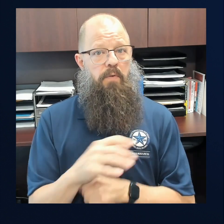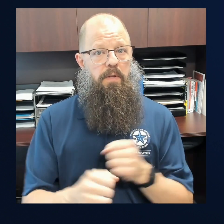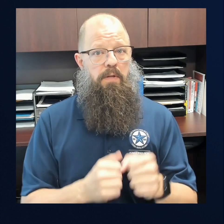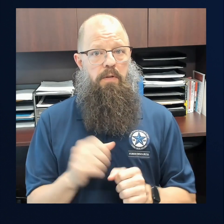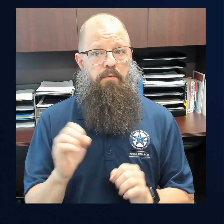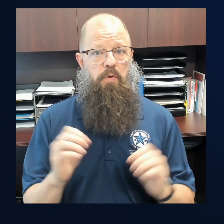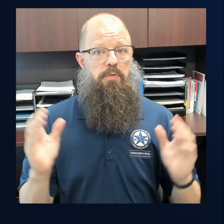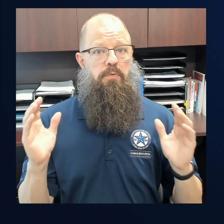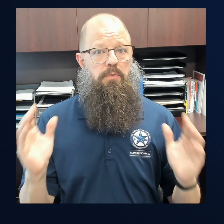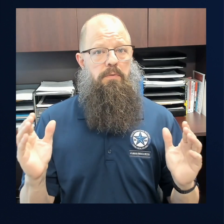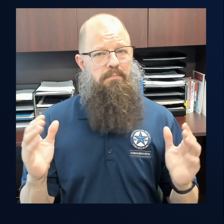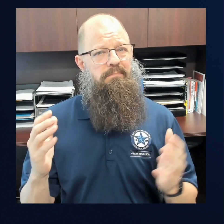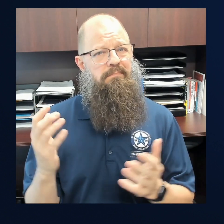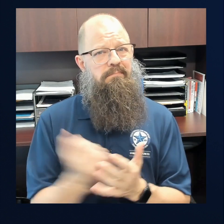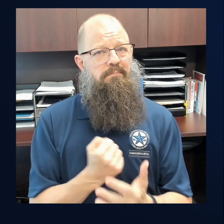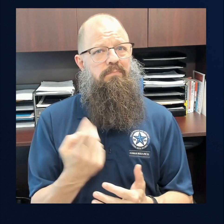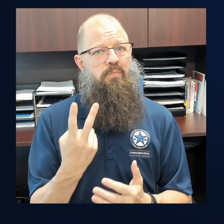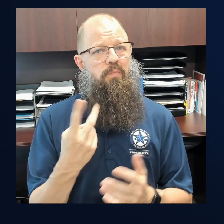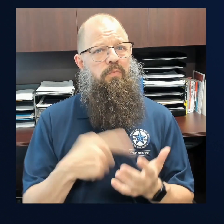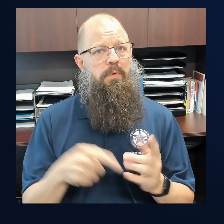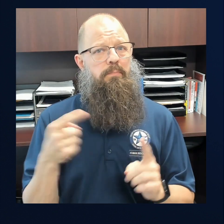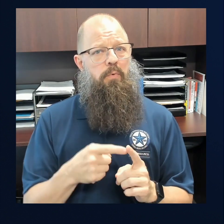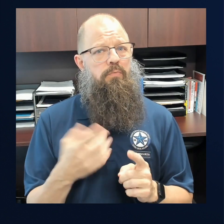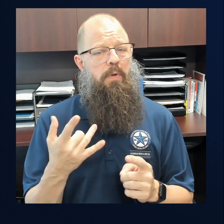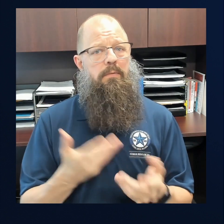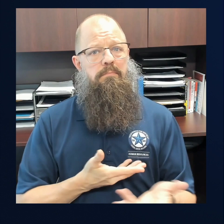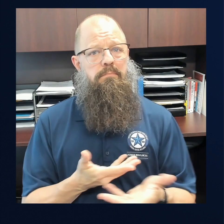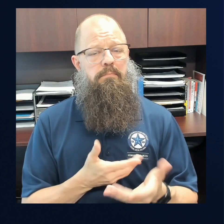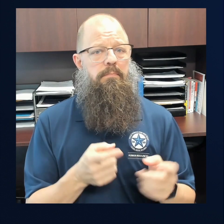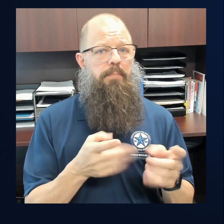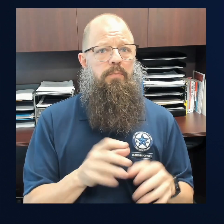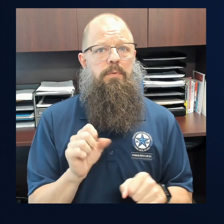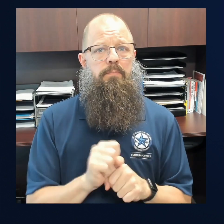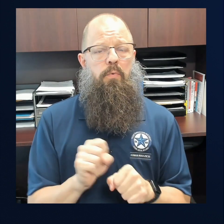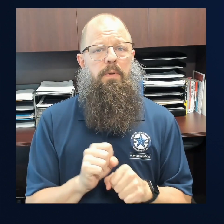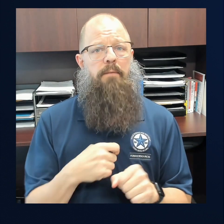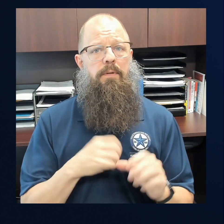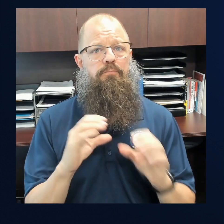do not recommend however, because for a full year of evaluation it's worth having two Checkpoints